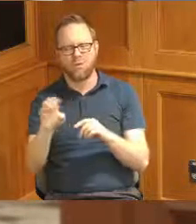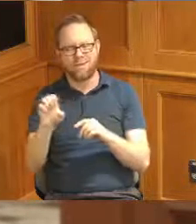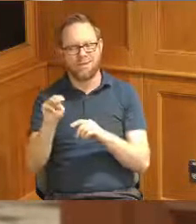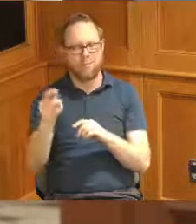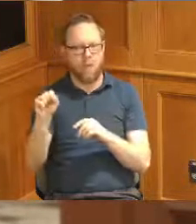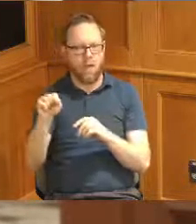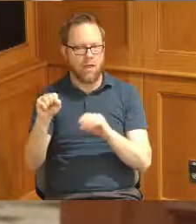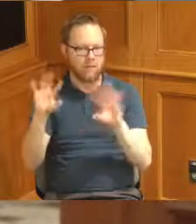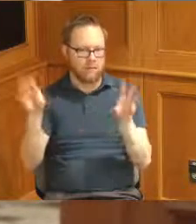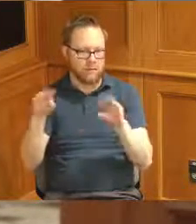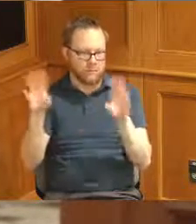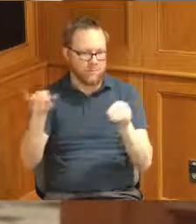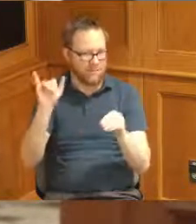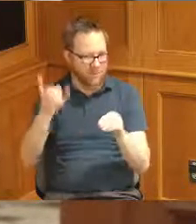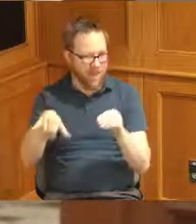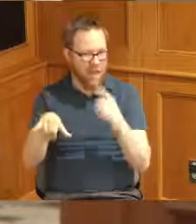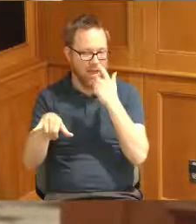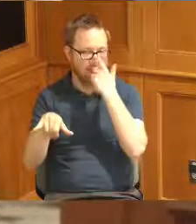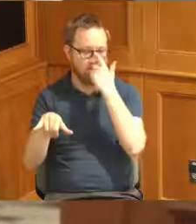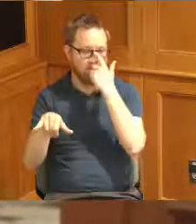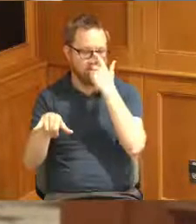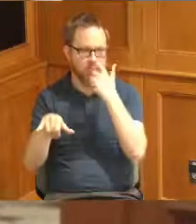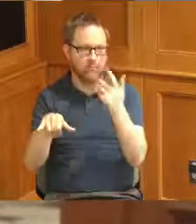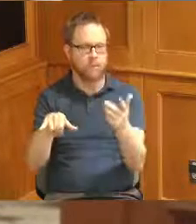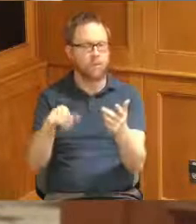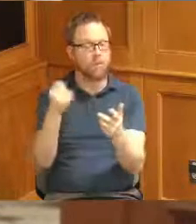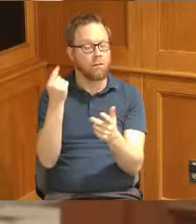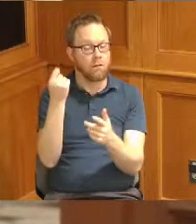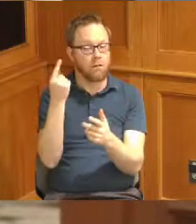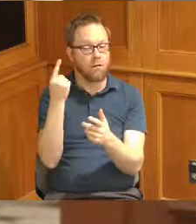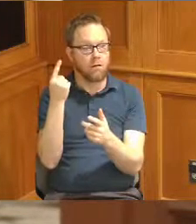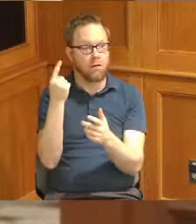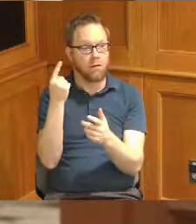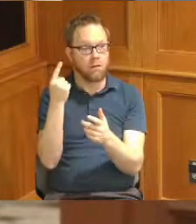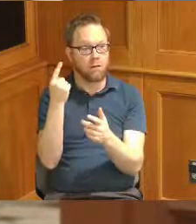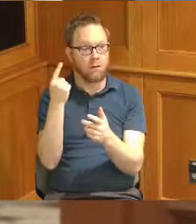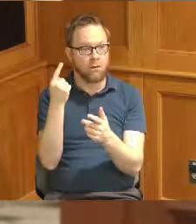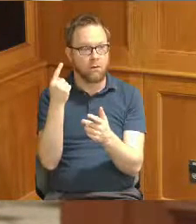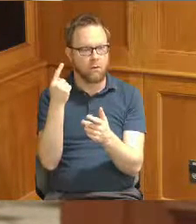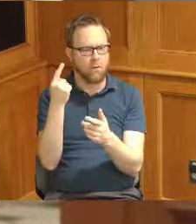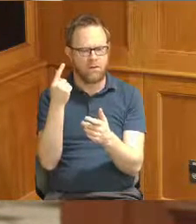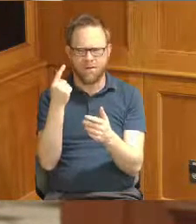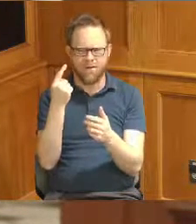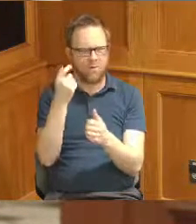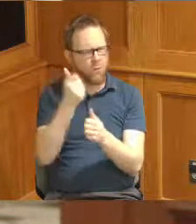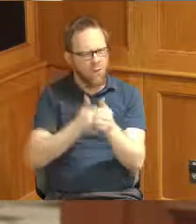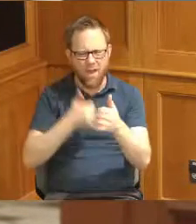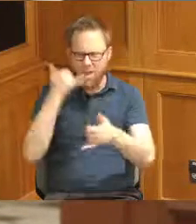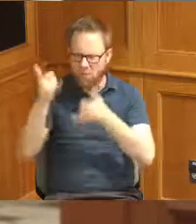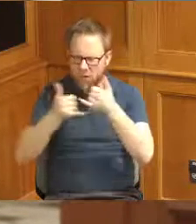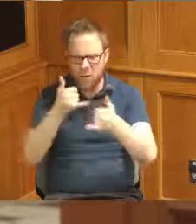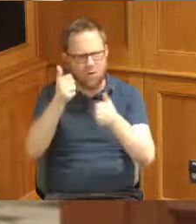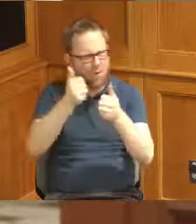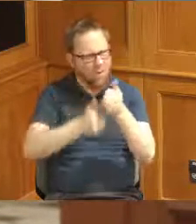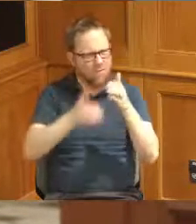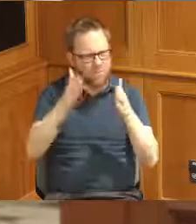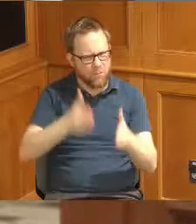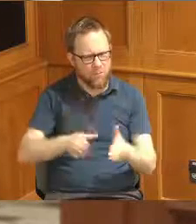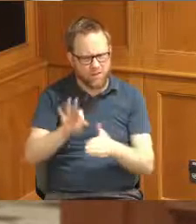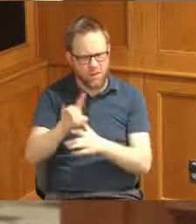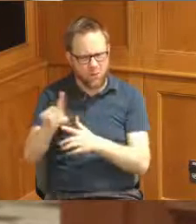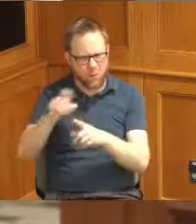type of of incidents and make no mistakes all calls to 911 are incredibly important to us and